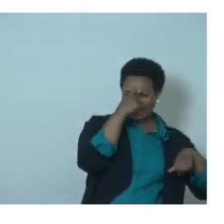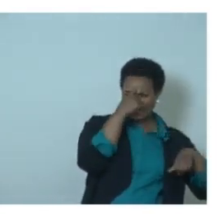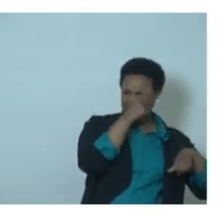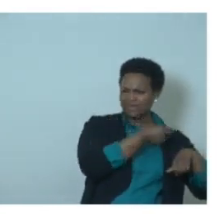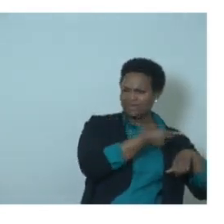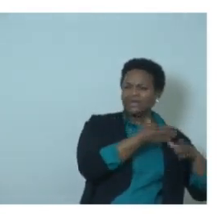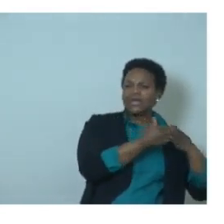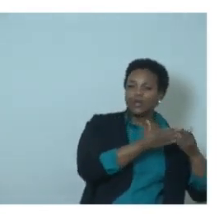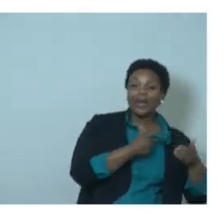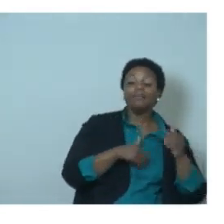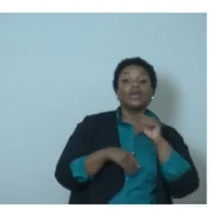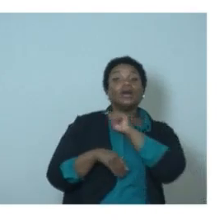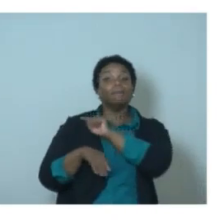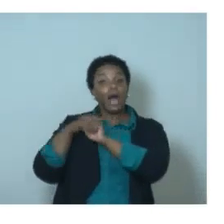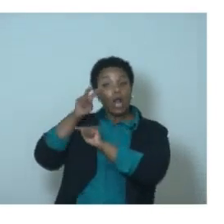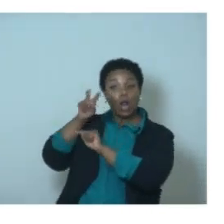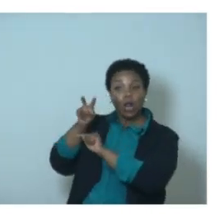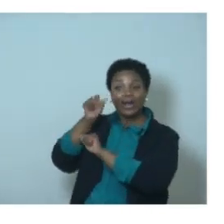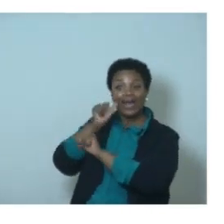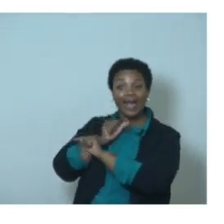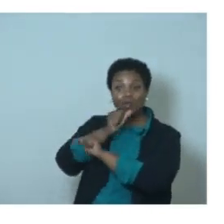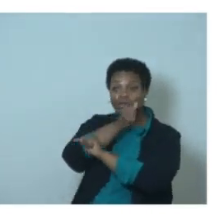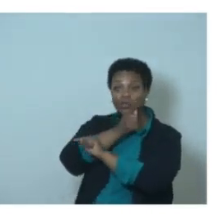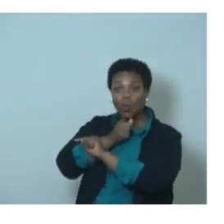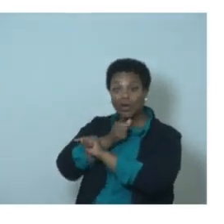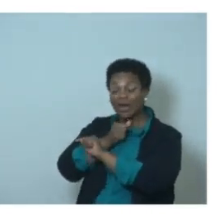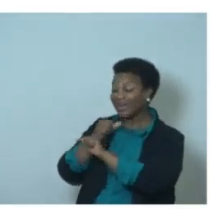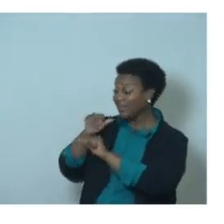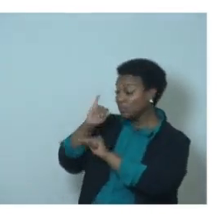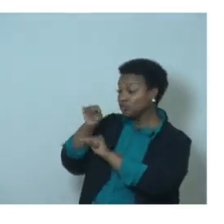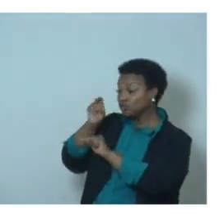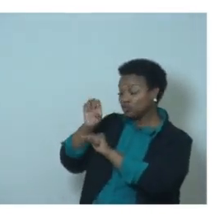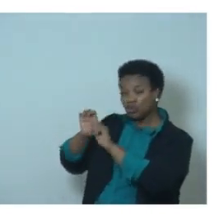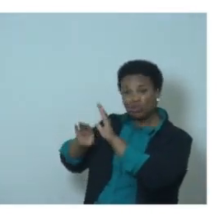I WANT TO SAY IT WAS TEXAS, BUT LET’S TAKE A LOOK AT THAT.